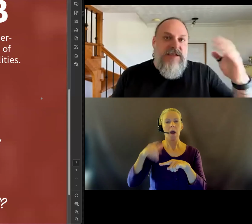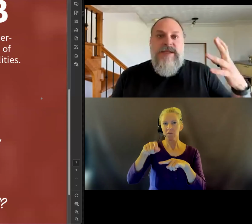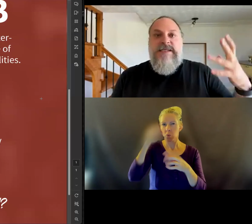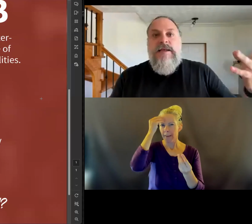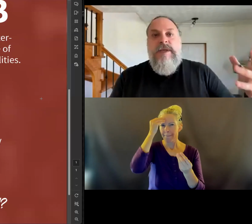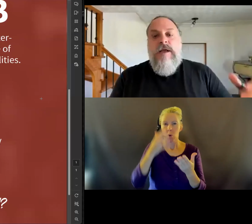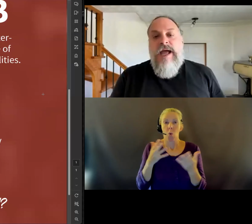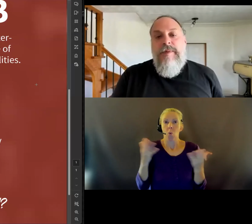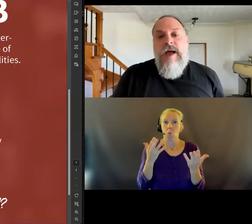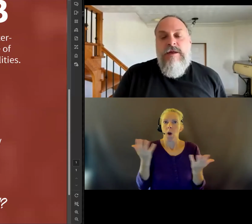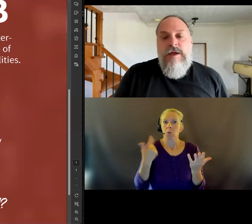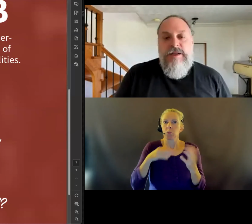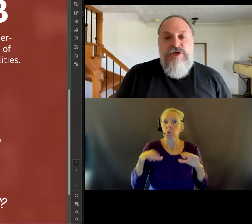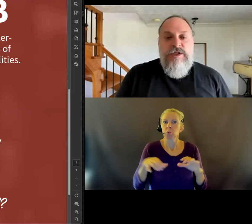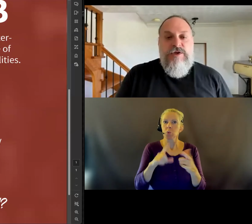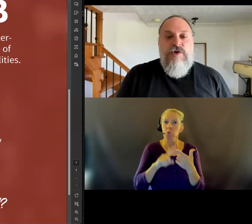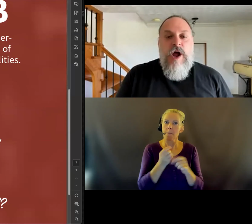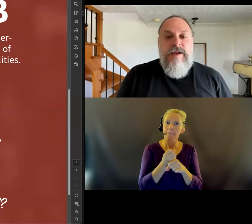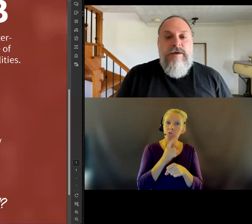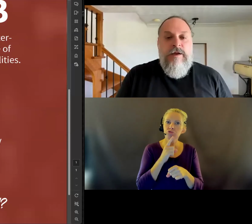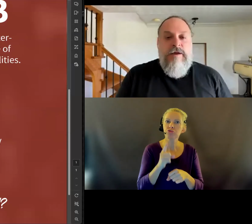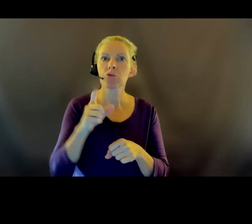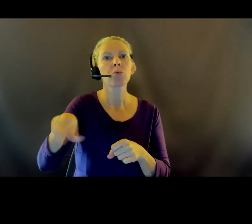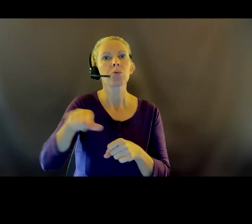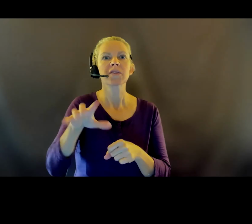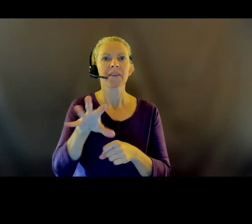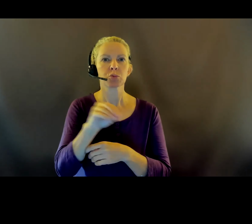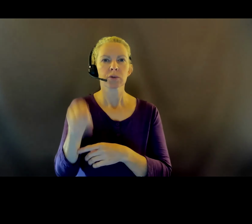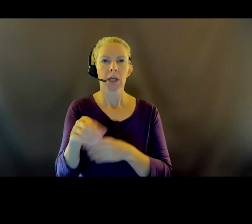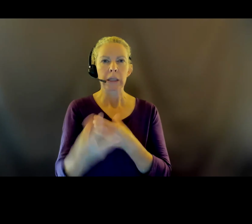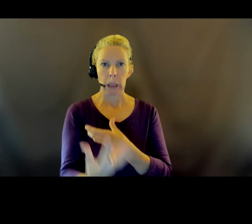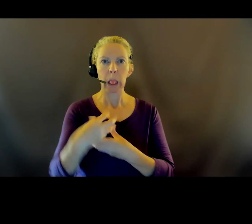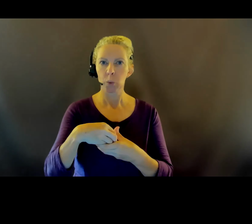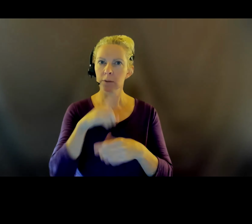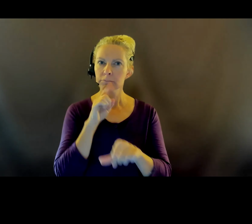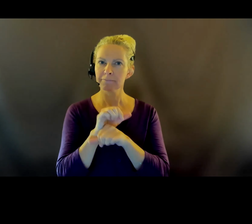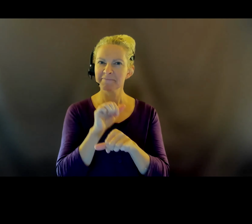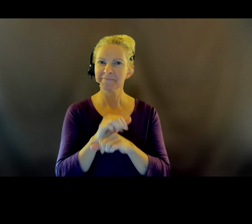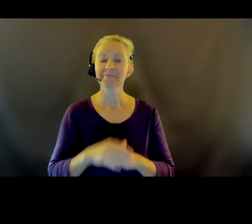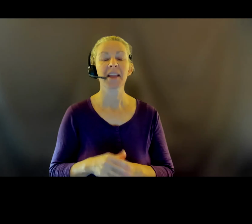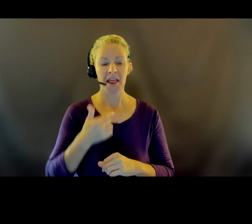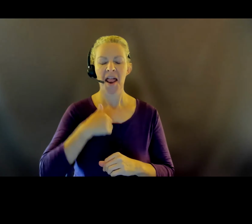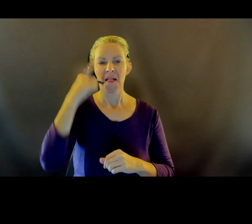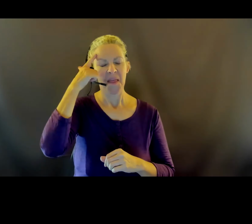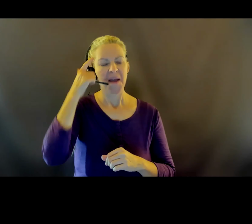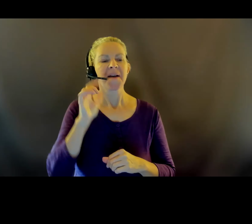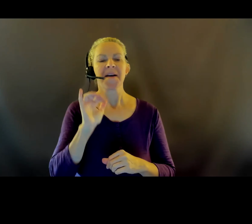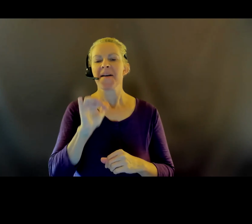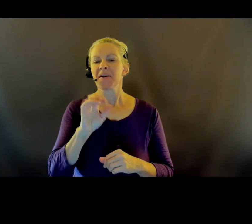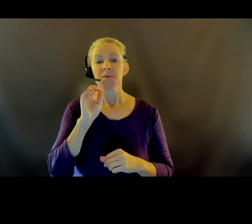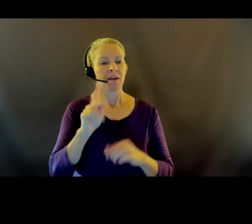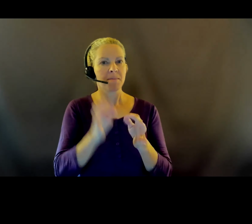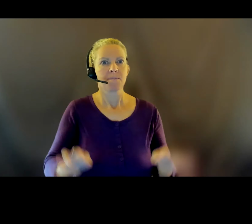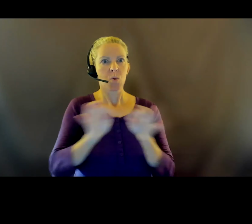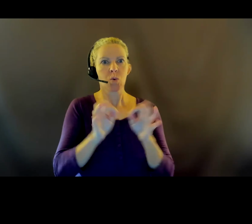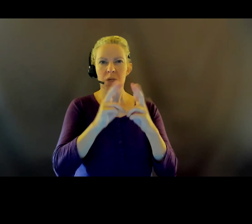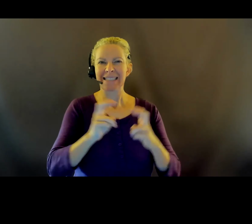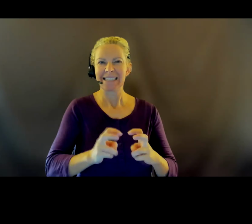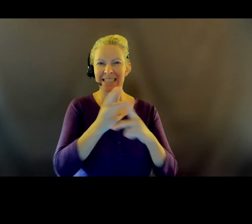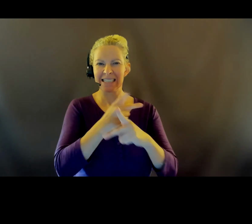How do we figure out a better way to approach this so that we feel more inclusive in more